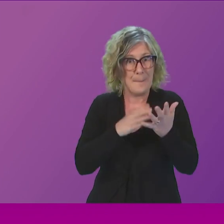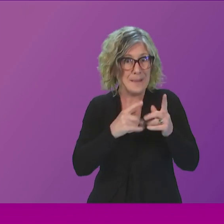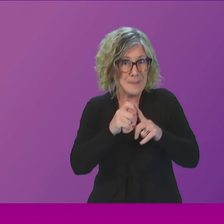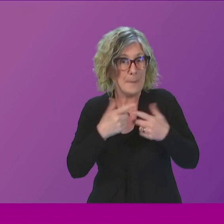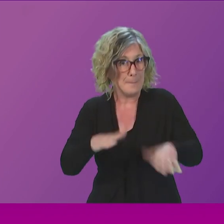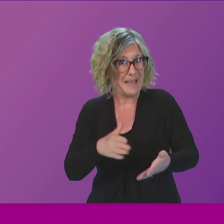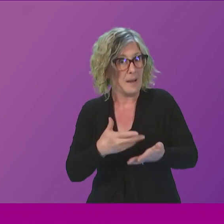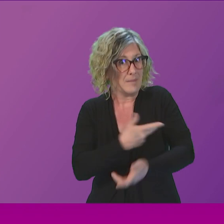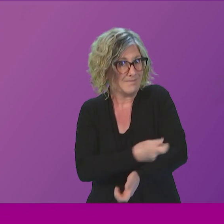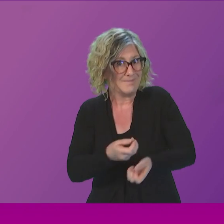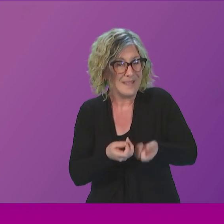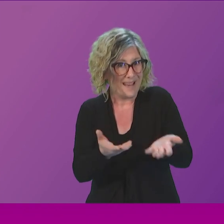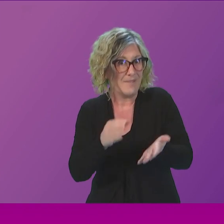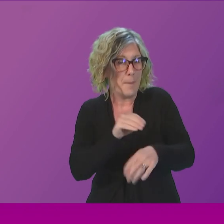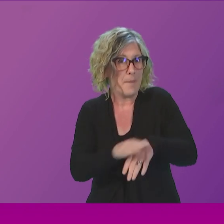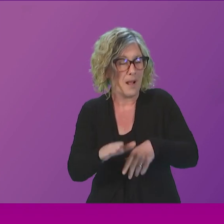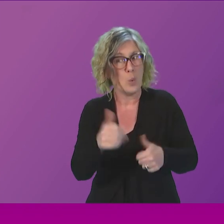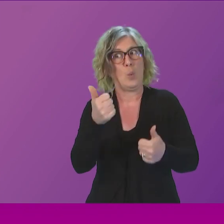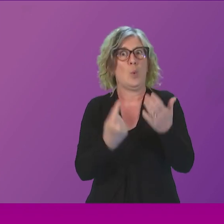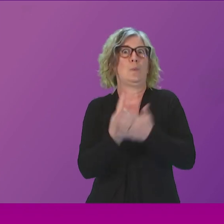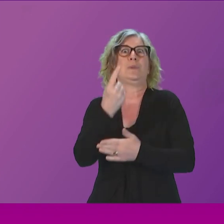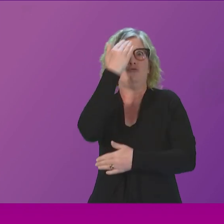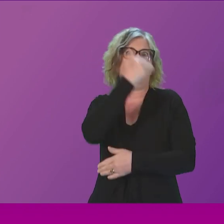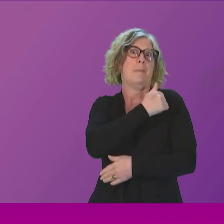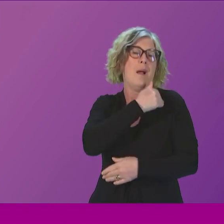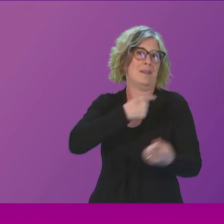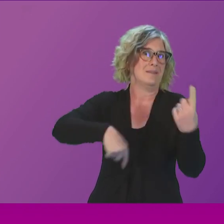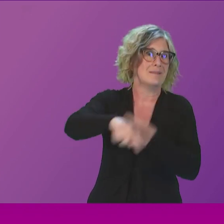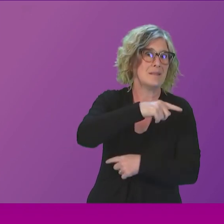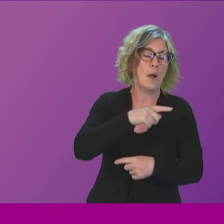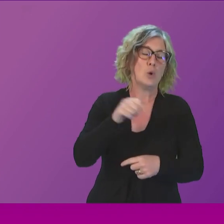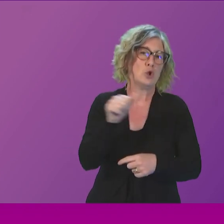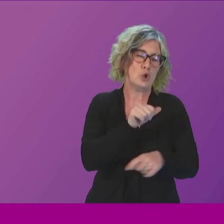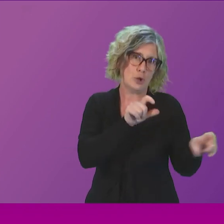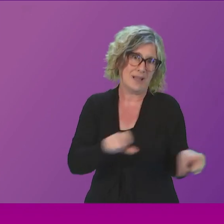This is a good opportunity to remind ourselves that we should continue that very good habit.